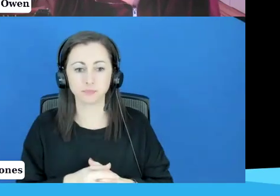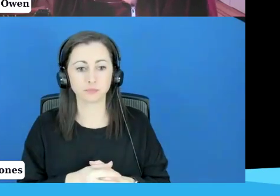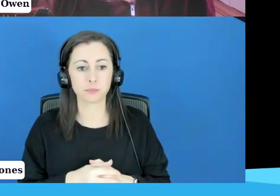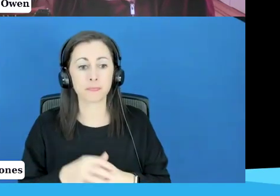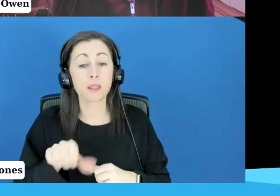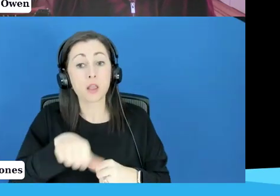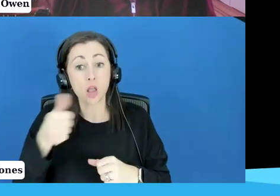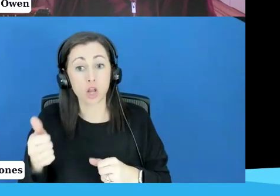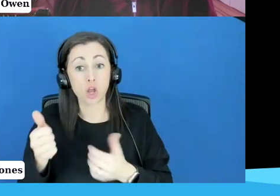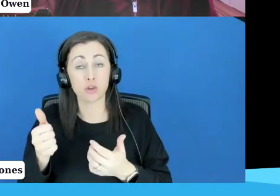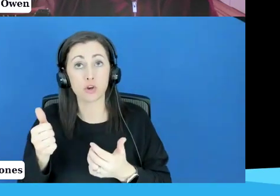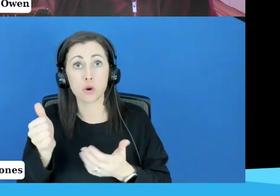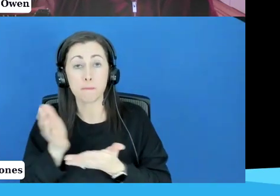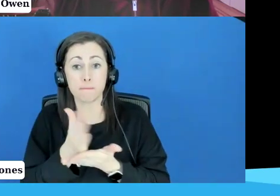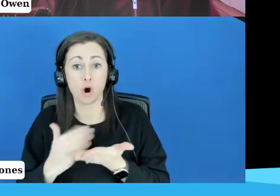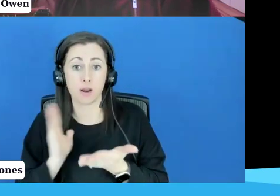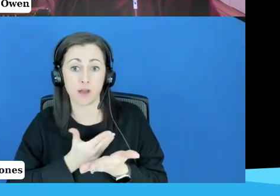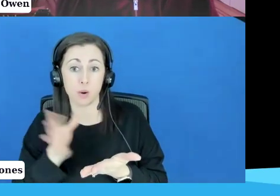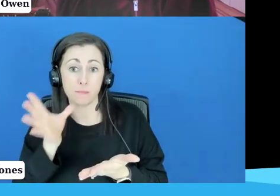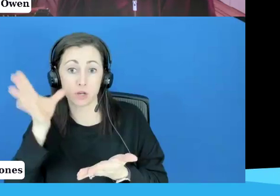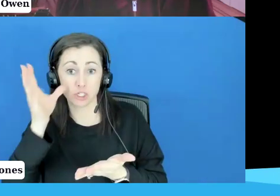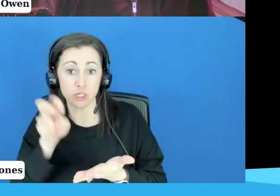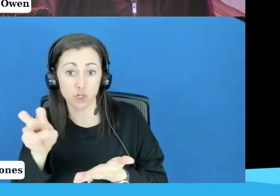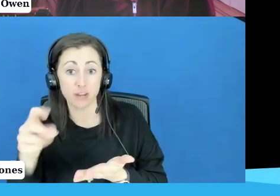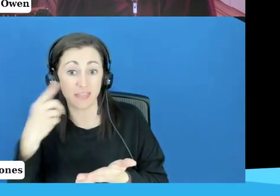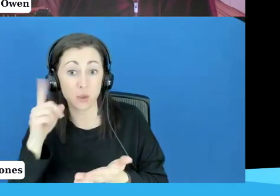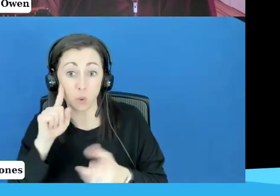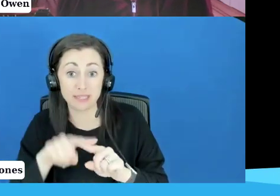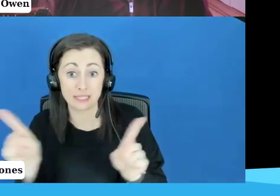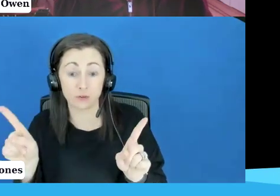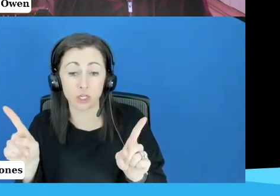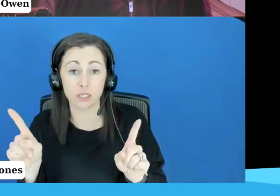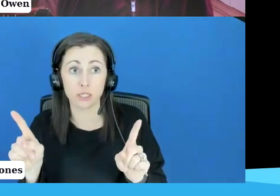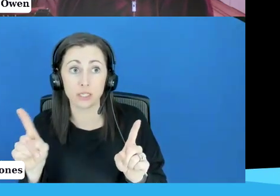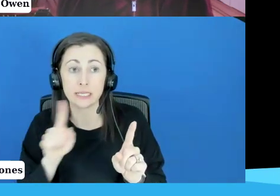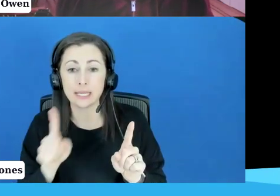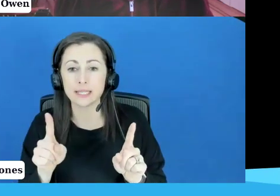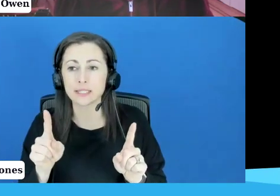than a lot of other parents. It tends to be trendy or societally normal